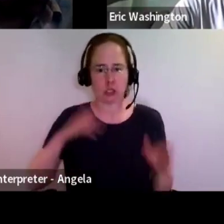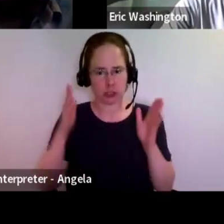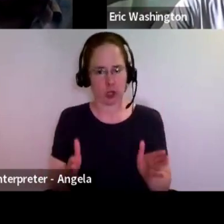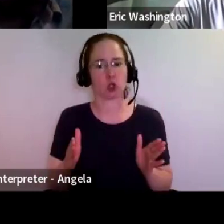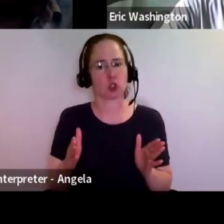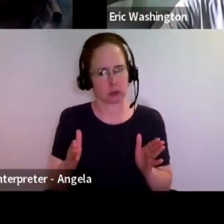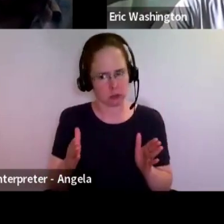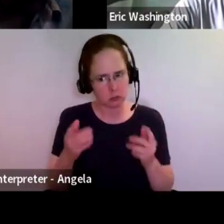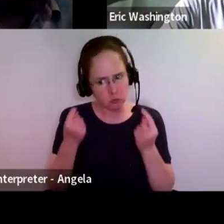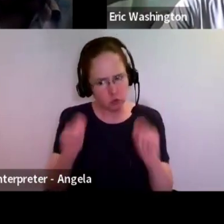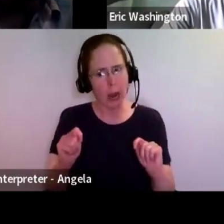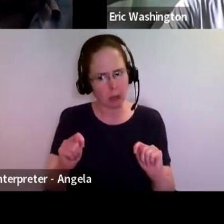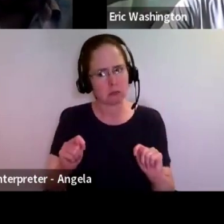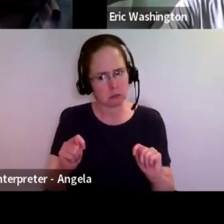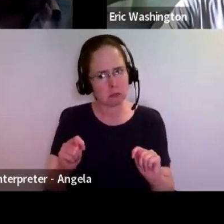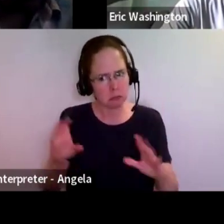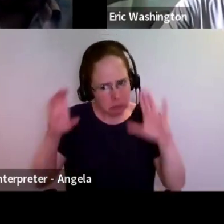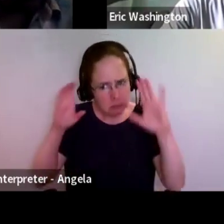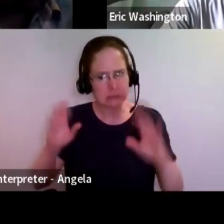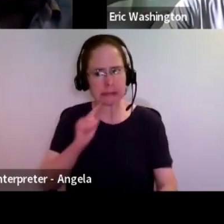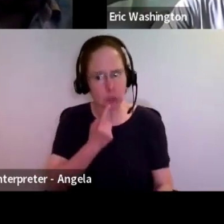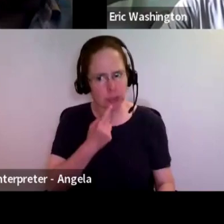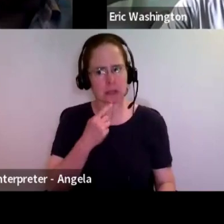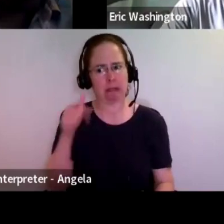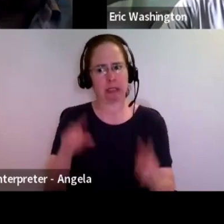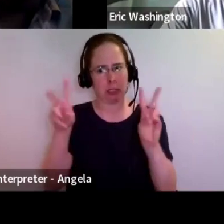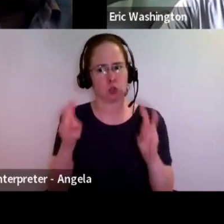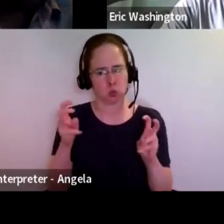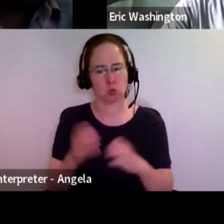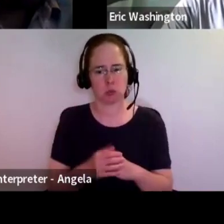to try to take it seriously. Um, I'm kind of, you know, I don't